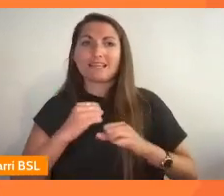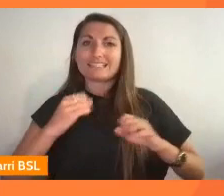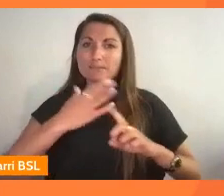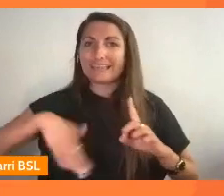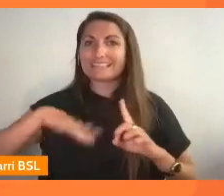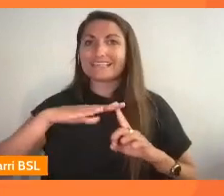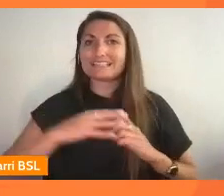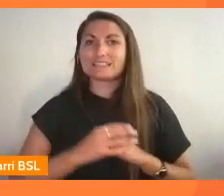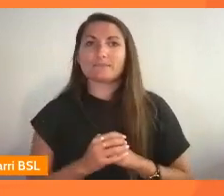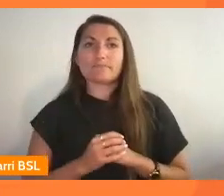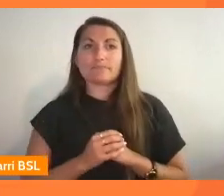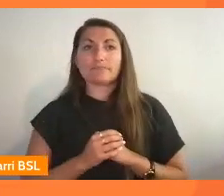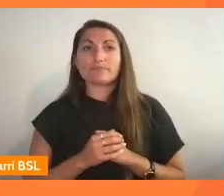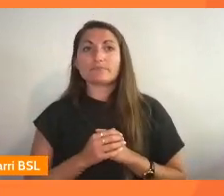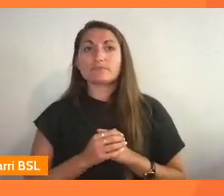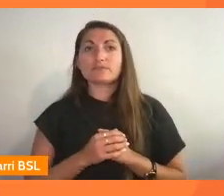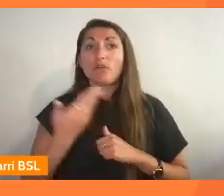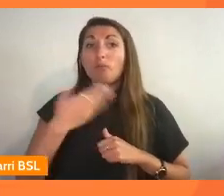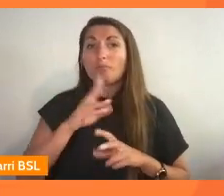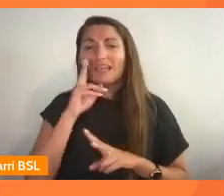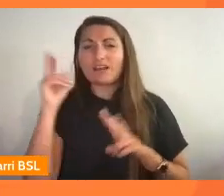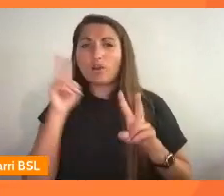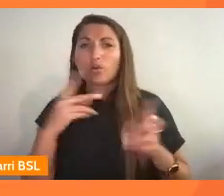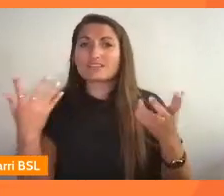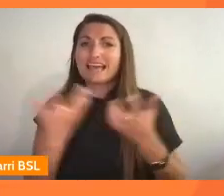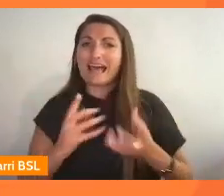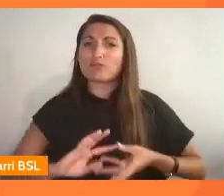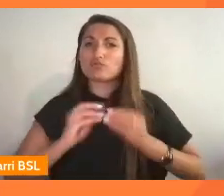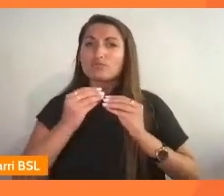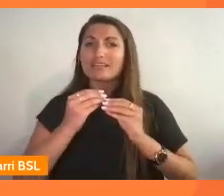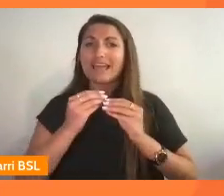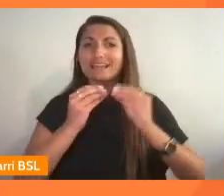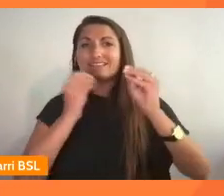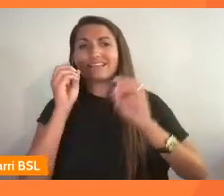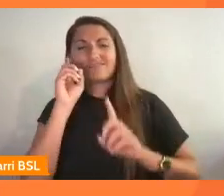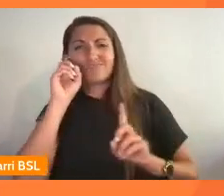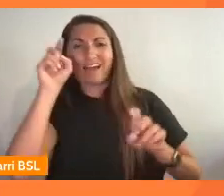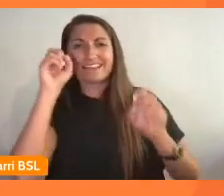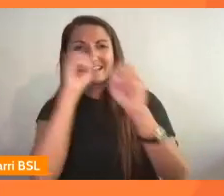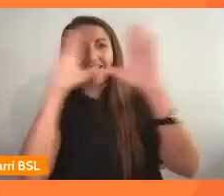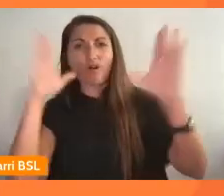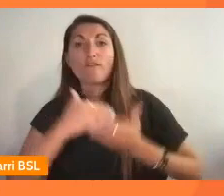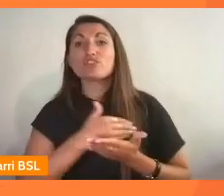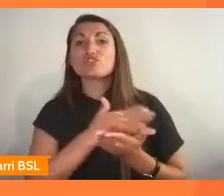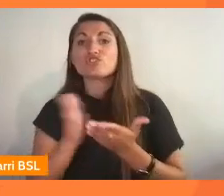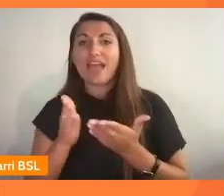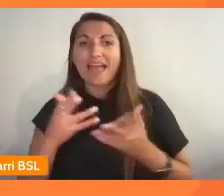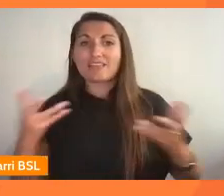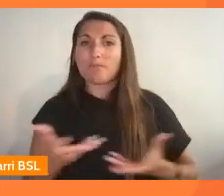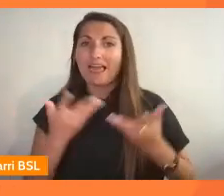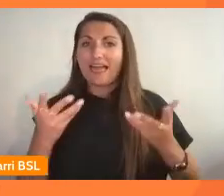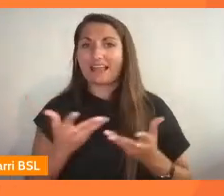looking at how you can create that sense of shared play. If you play together you will stay together, that kind of thing